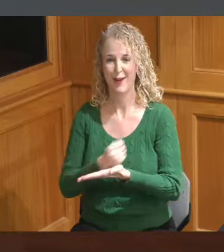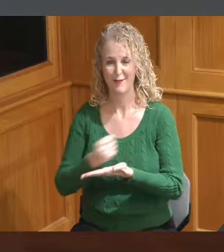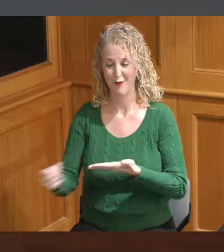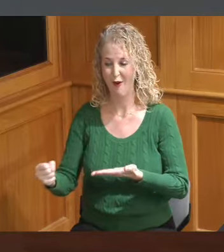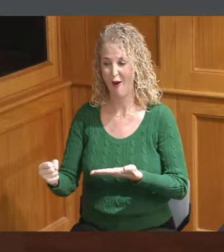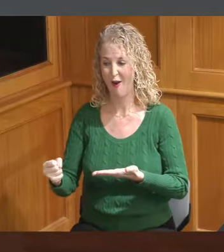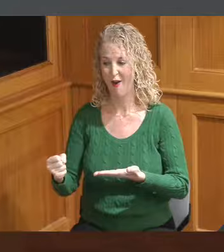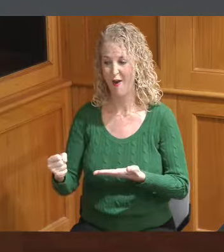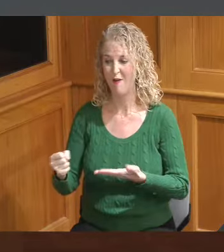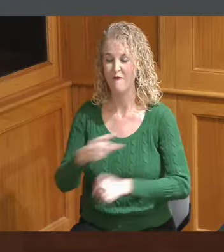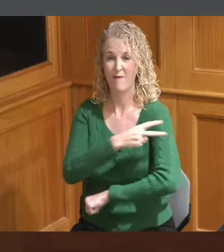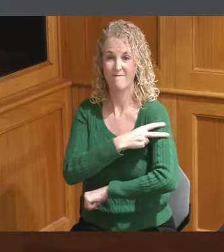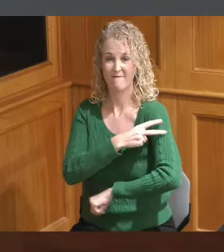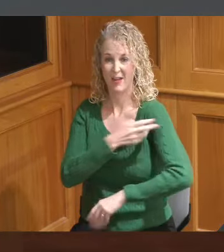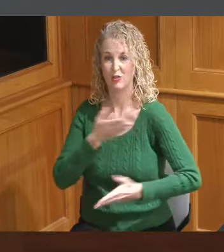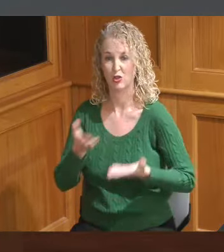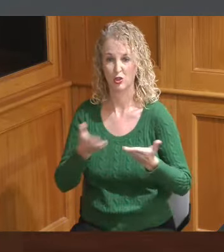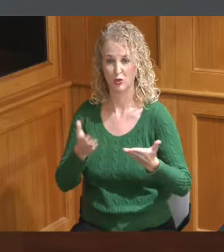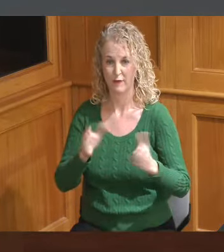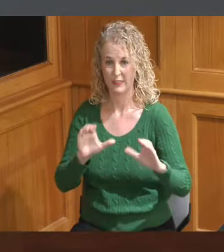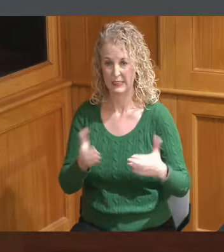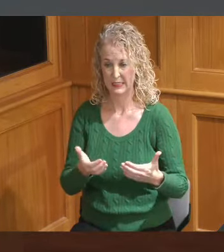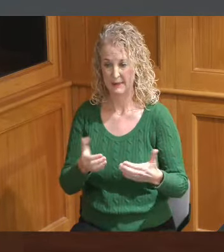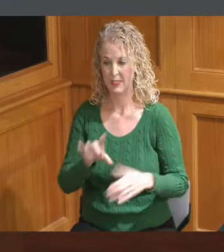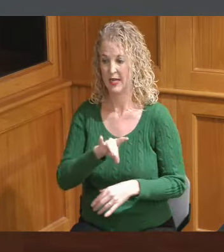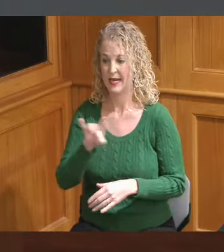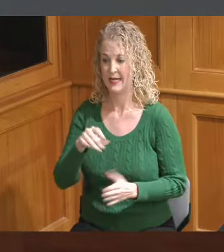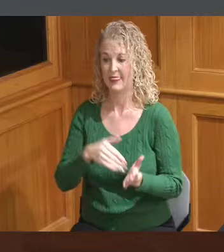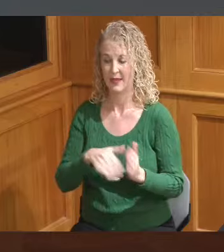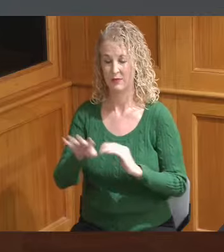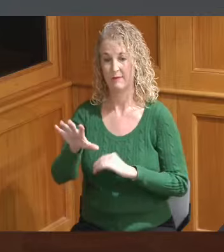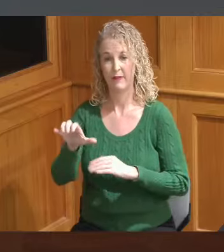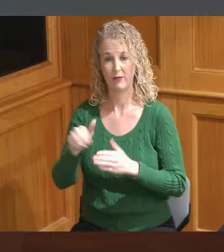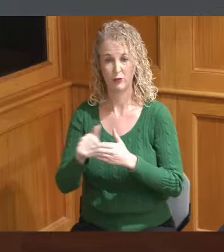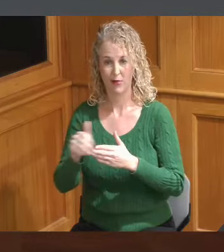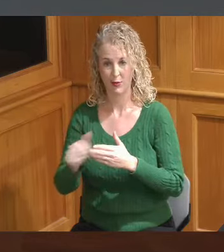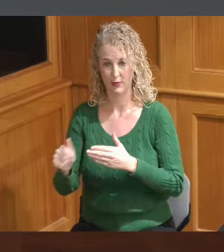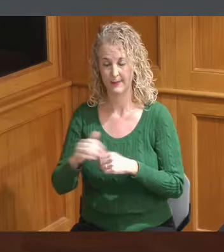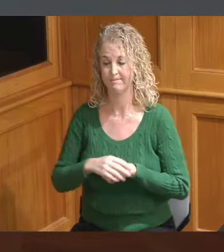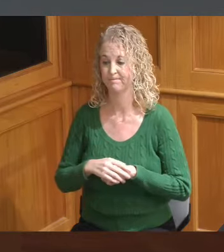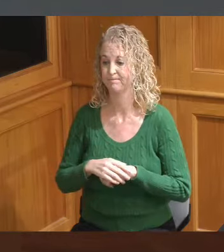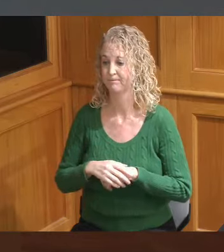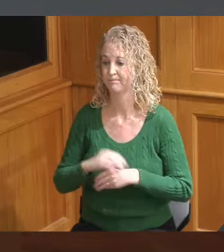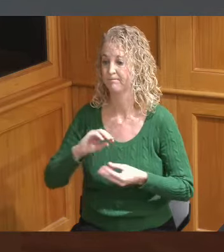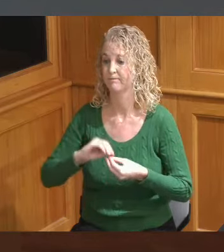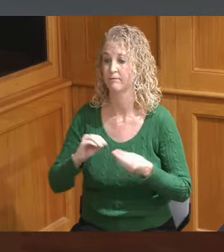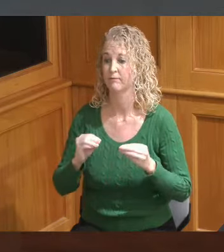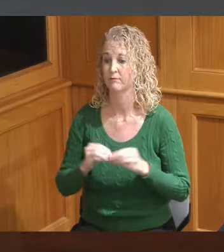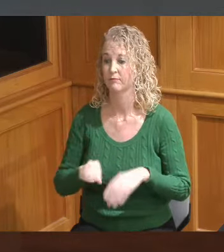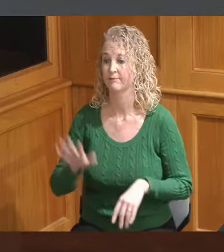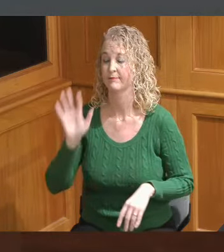for the use of the Veteran Services Commission. in the amount of $88,500. item number five actually